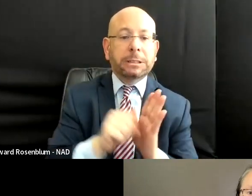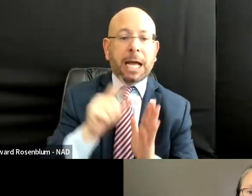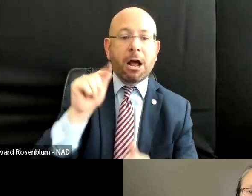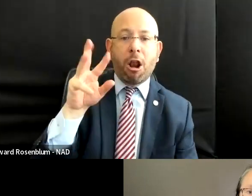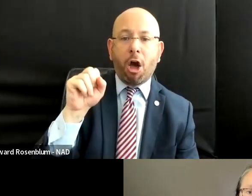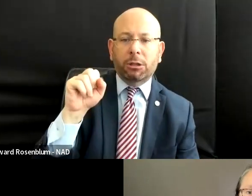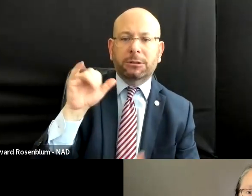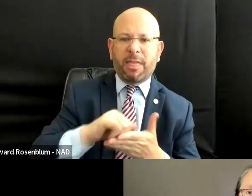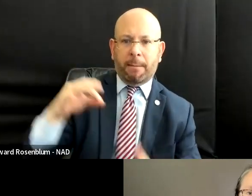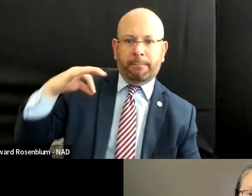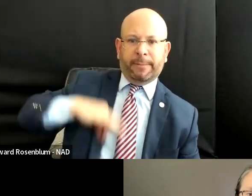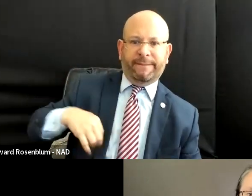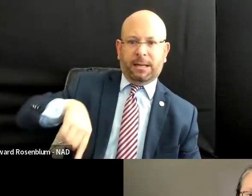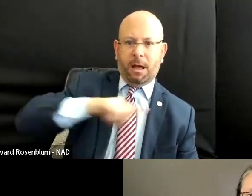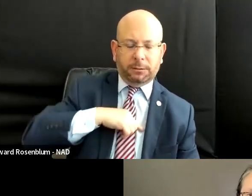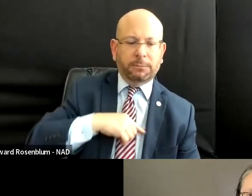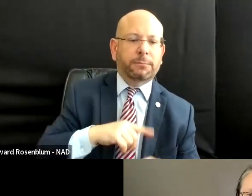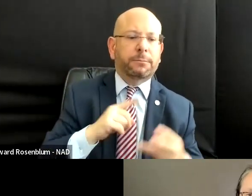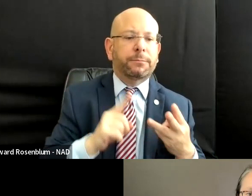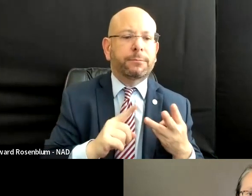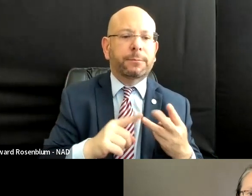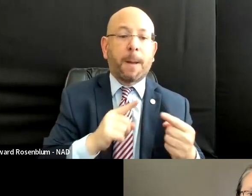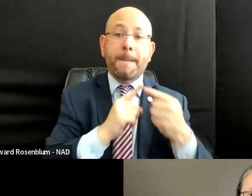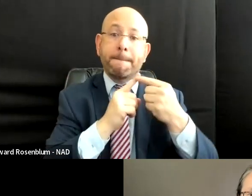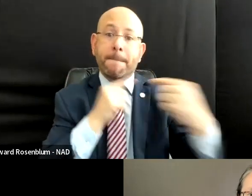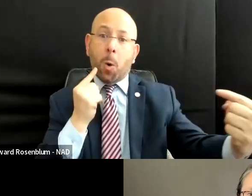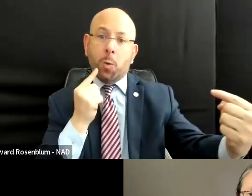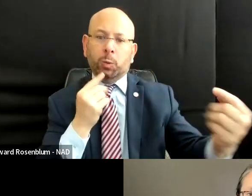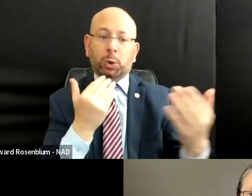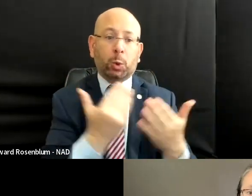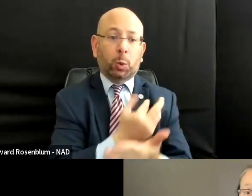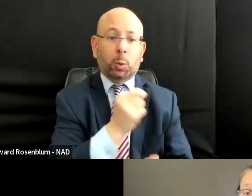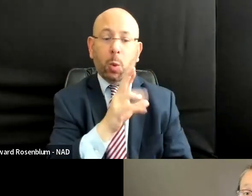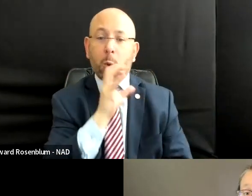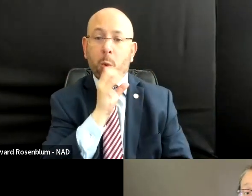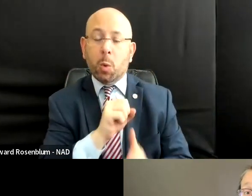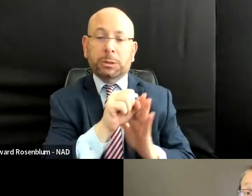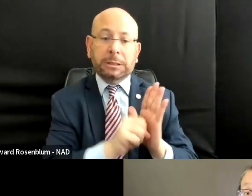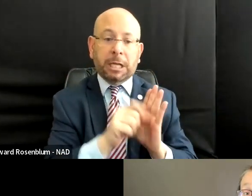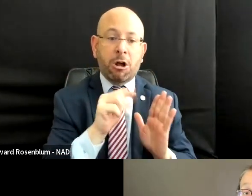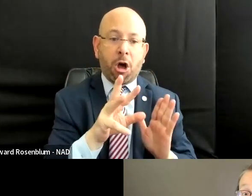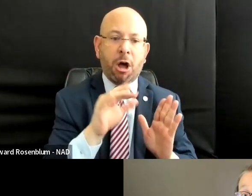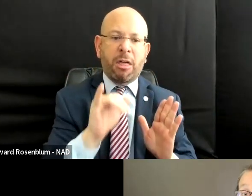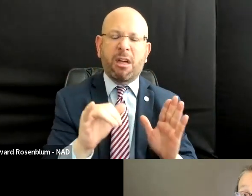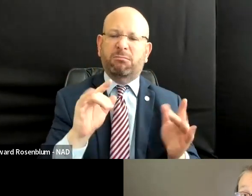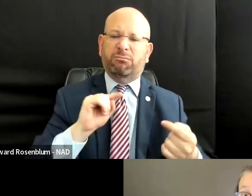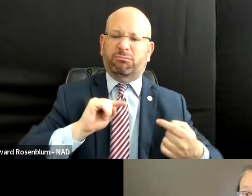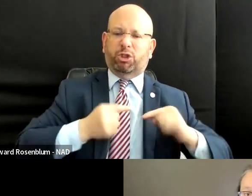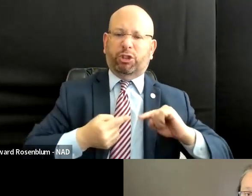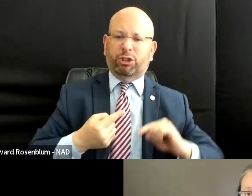charged with working we a commission to monitor state monitor state